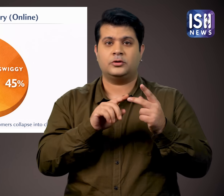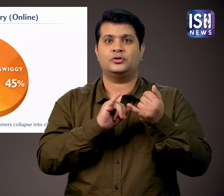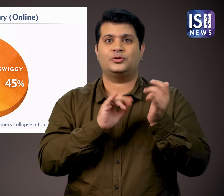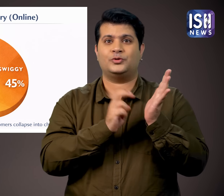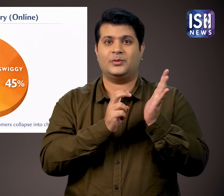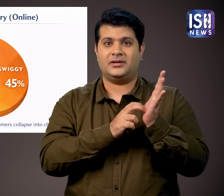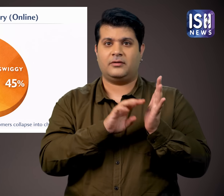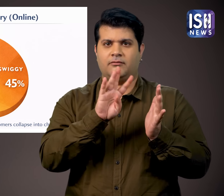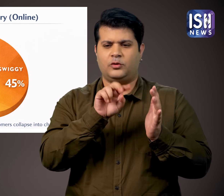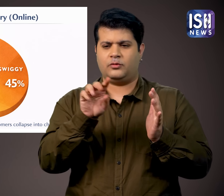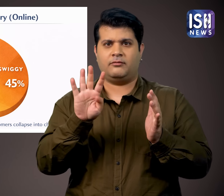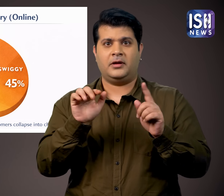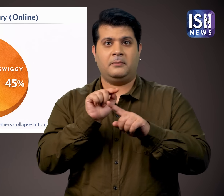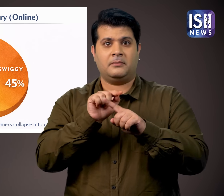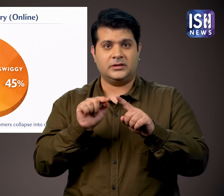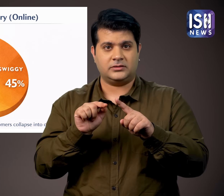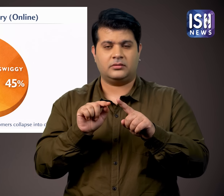while Swiggy holds 42%–45% share.